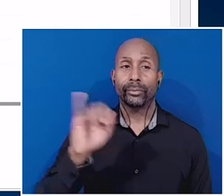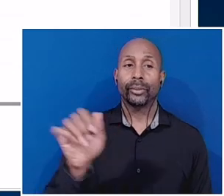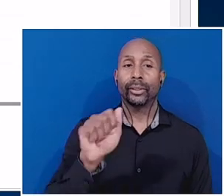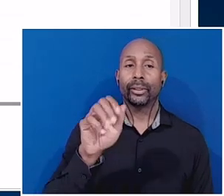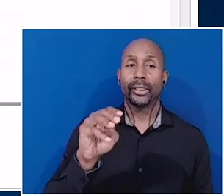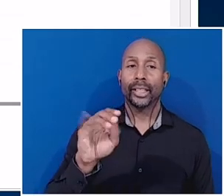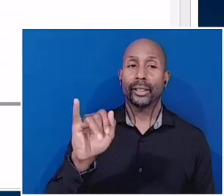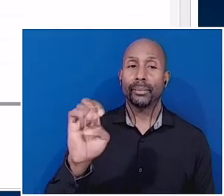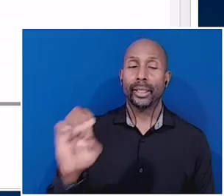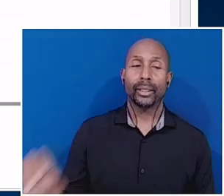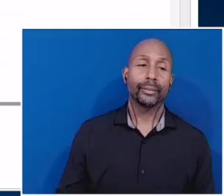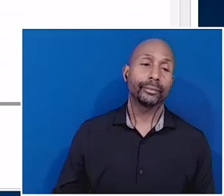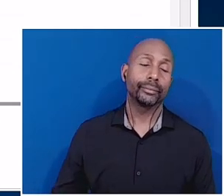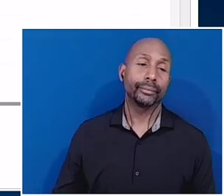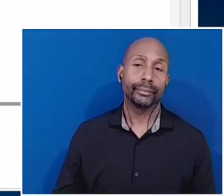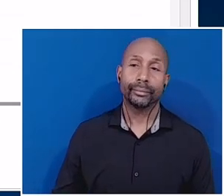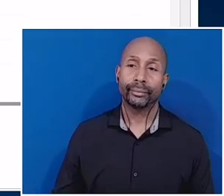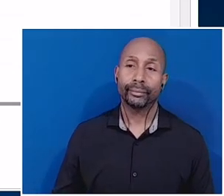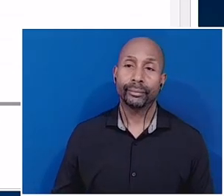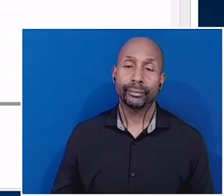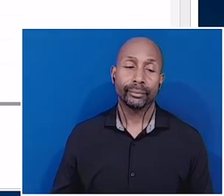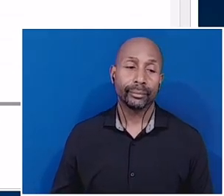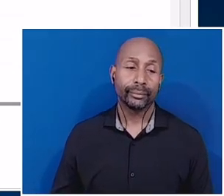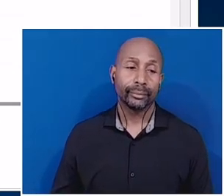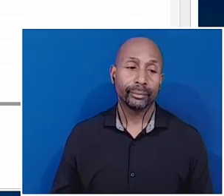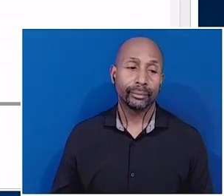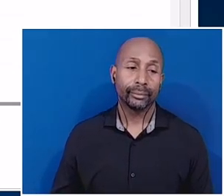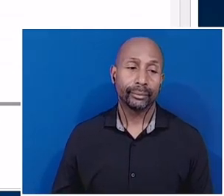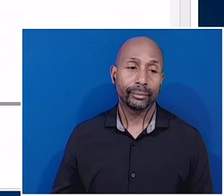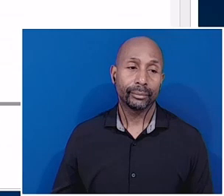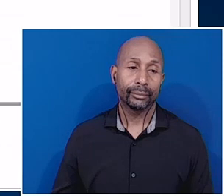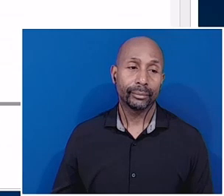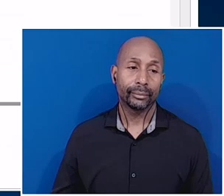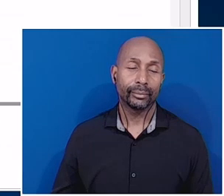Yeah. Something happened with sound.